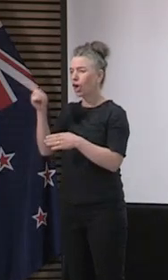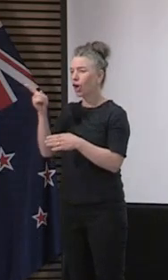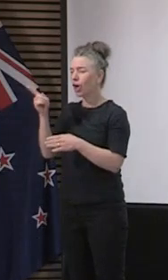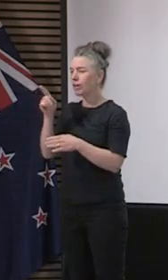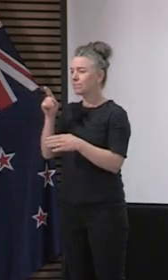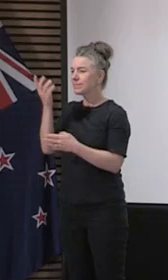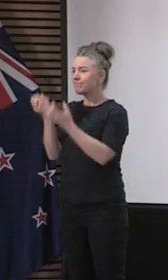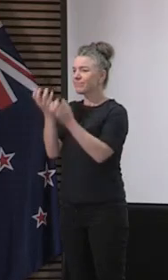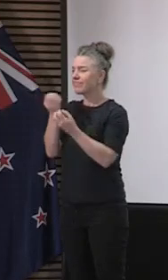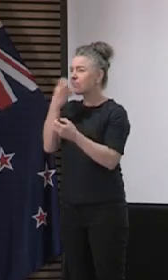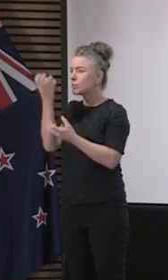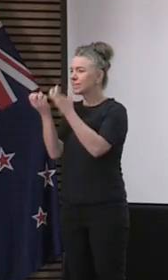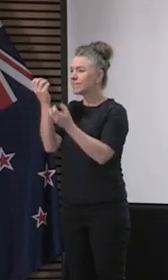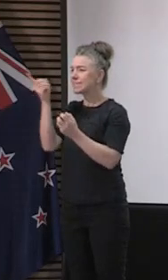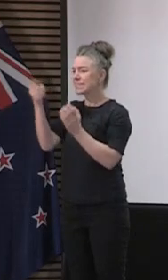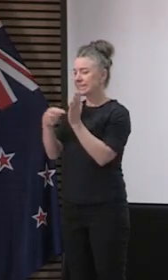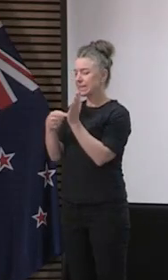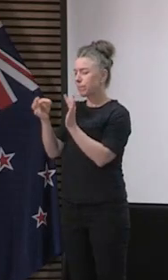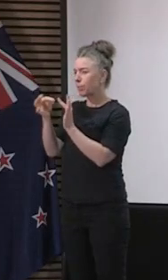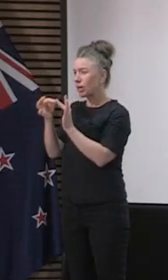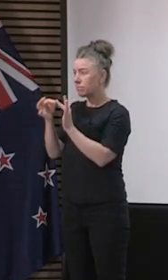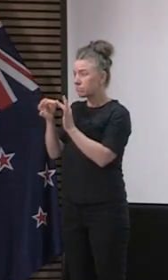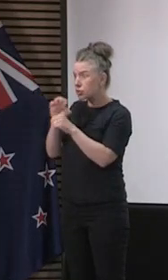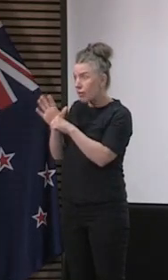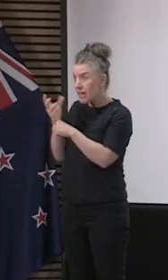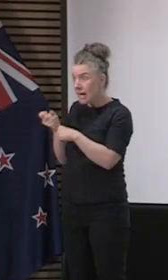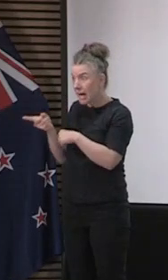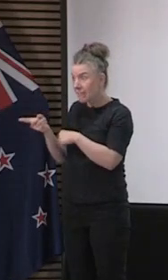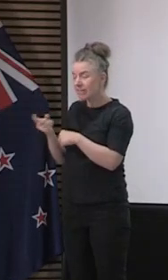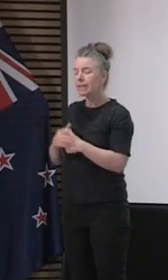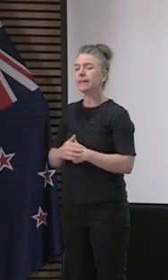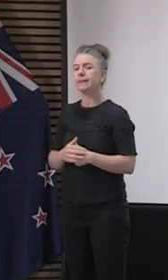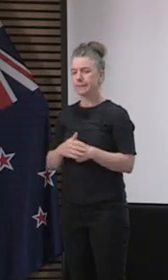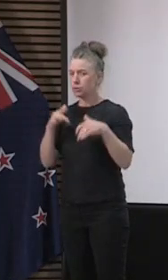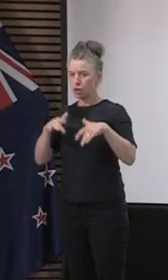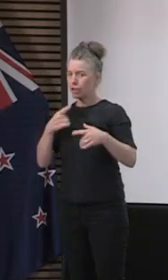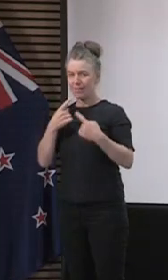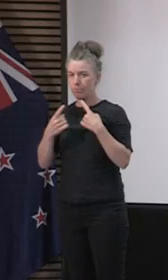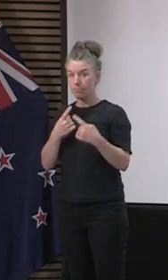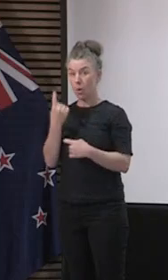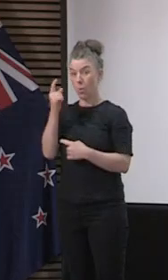confirmed cases of COVID-19 relating to (SPEAKS INDISTINCTLY)? No. Not